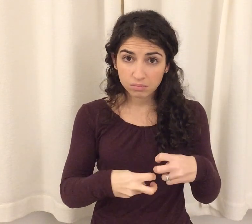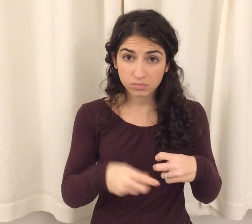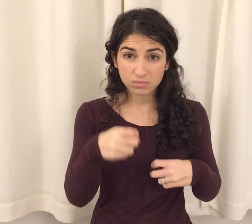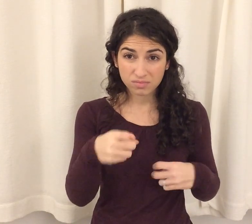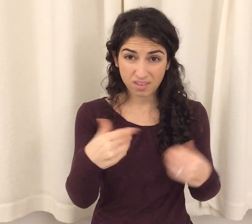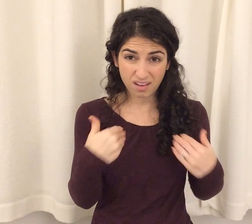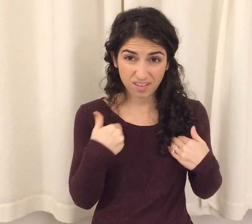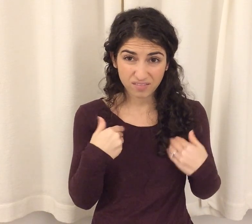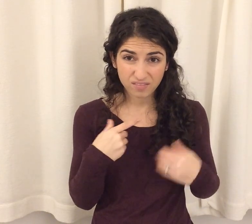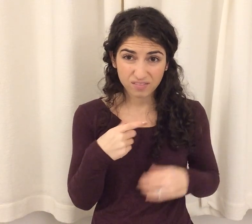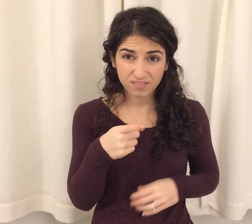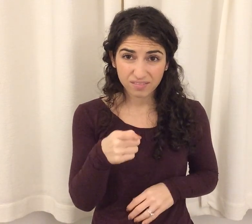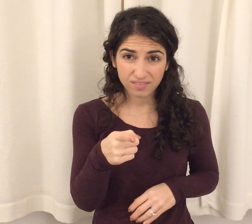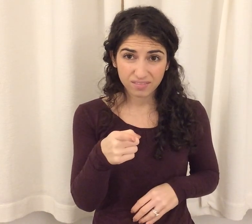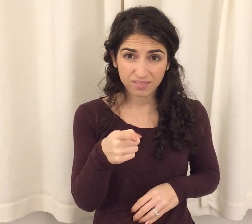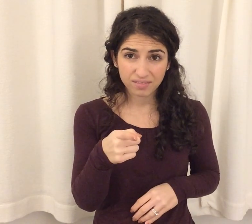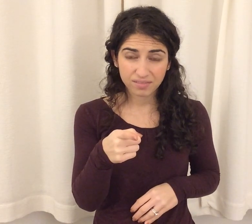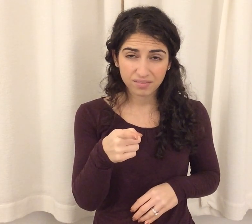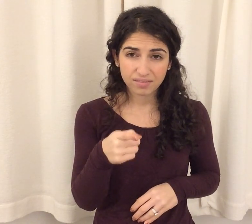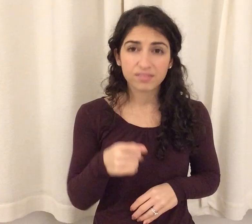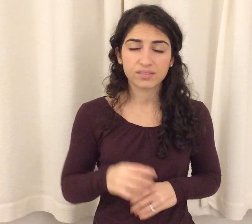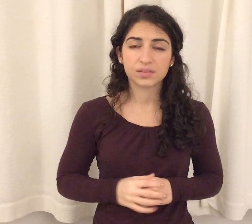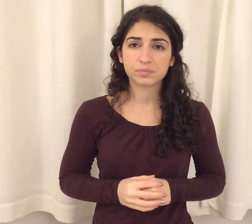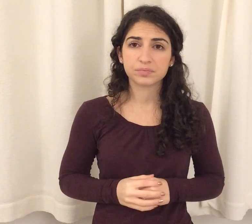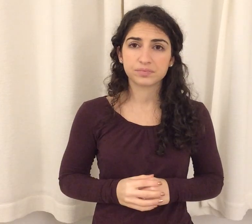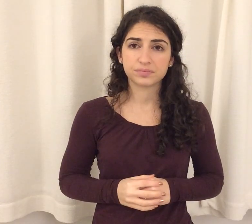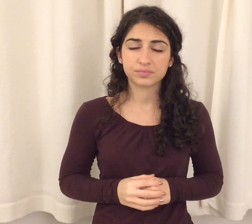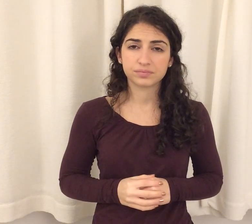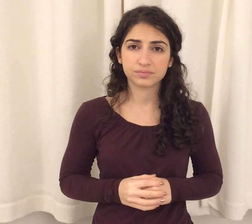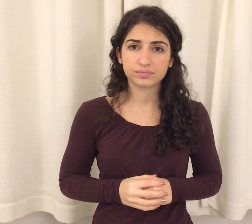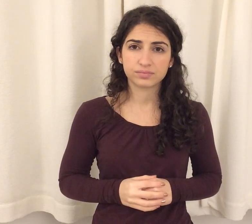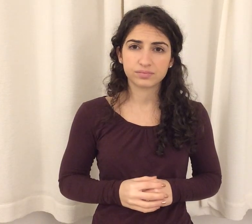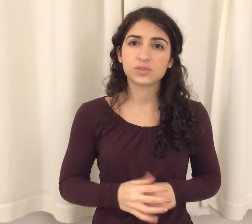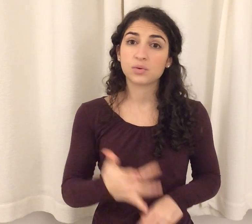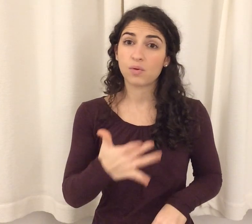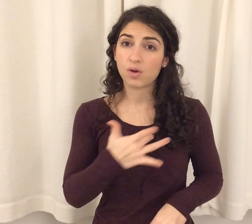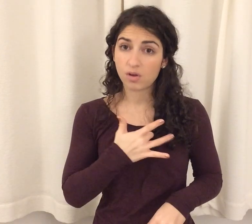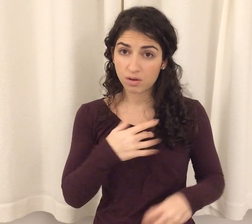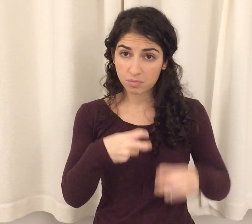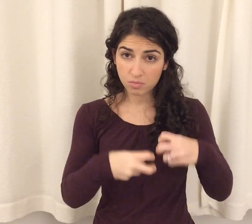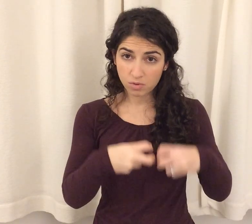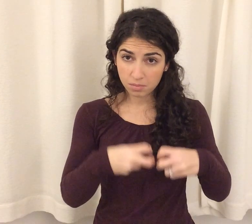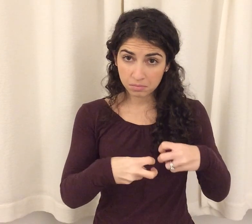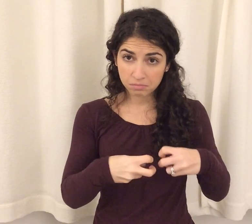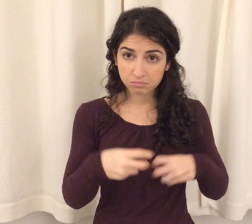or "heart problems you have?"